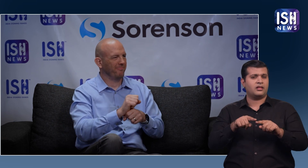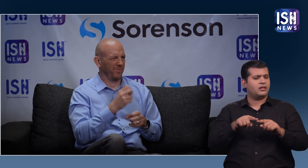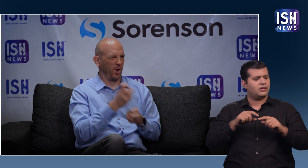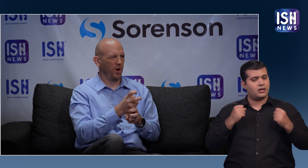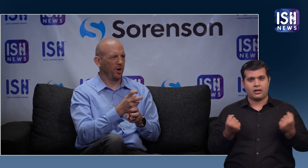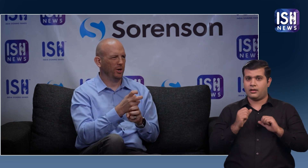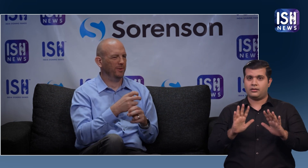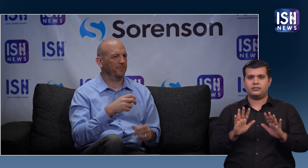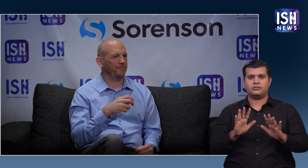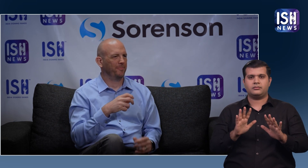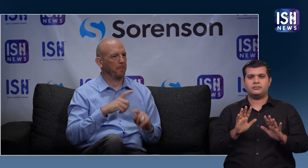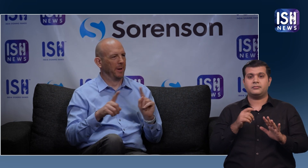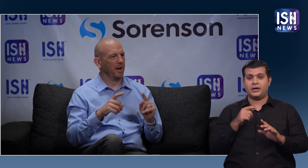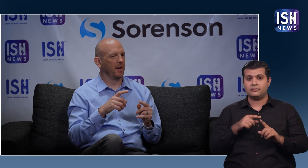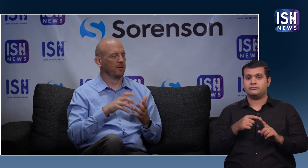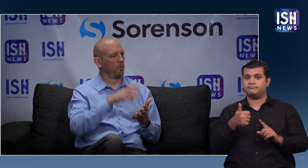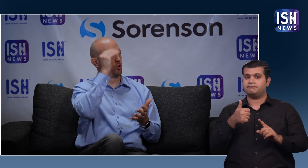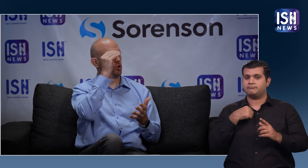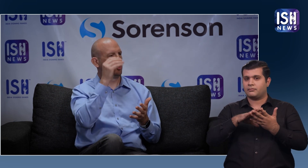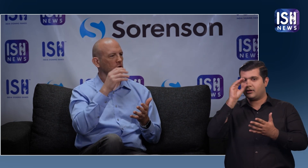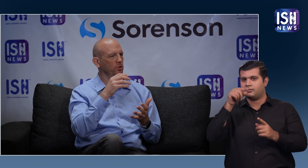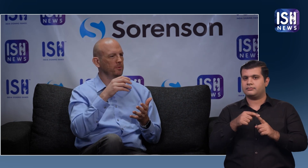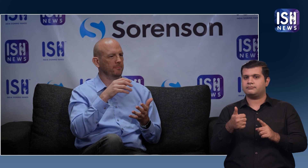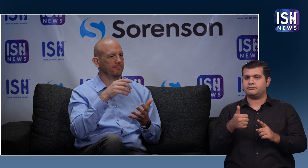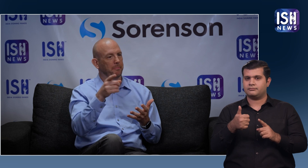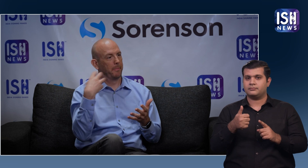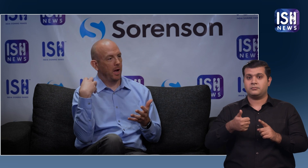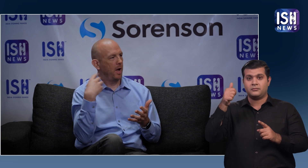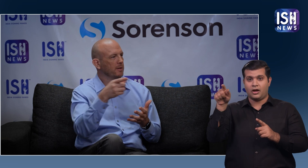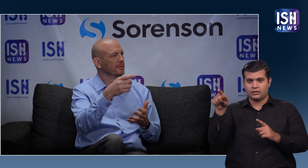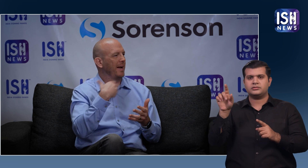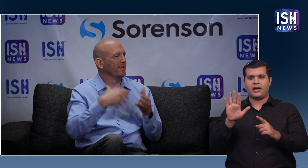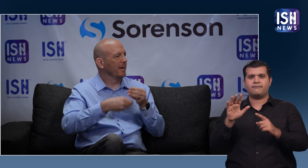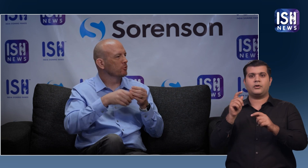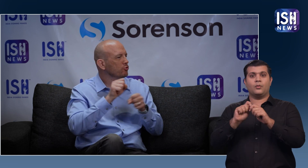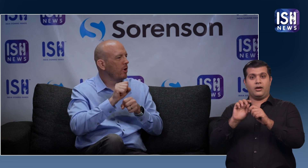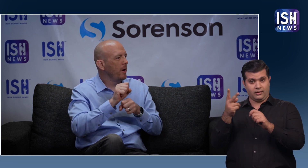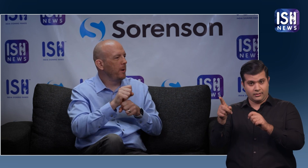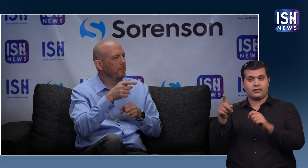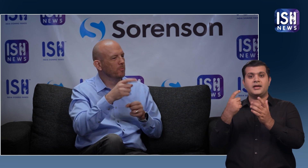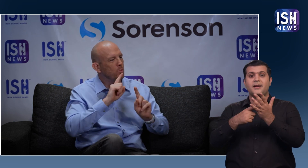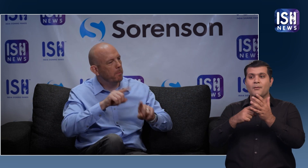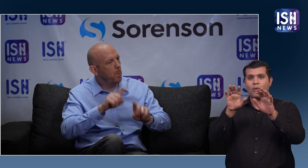It's hard but I learned a lot. My boss had extra work of creating reports.